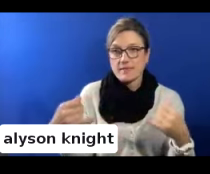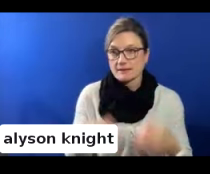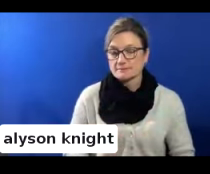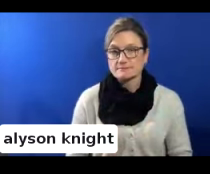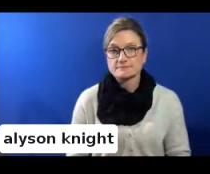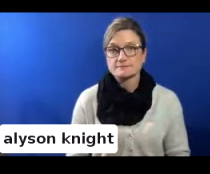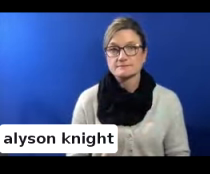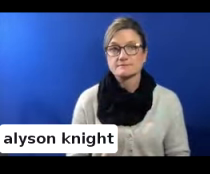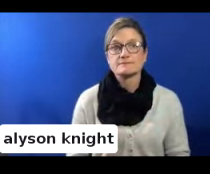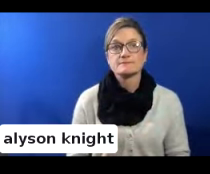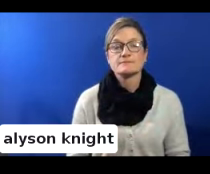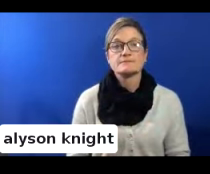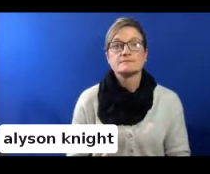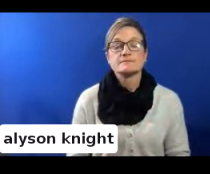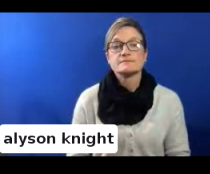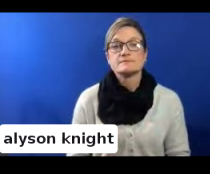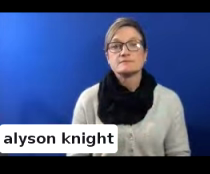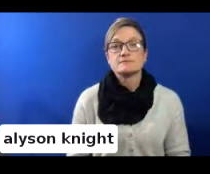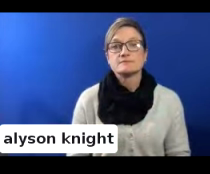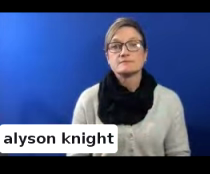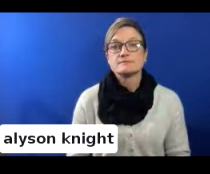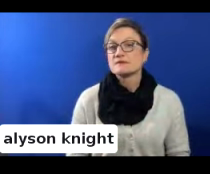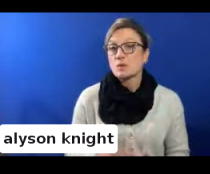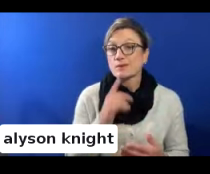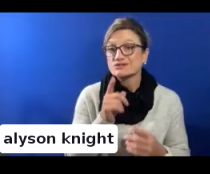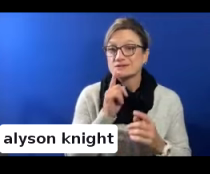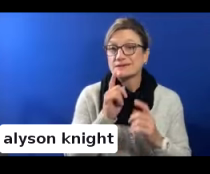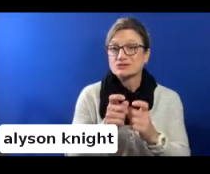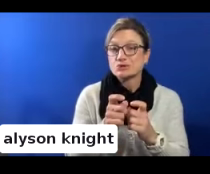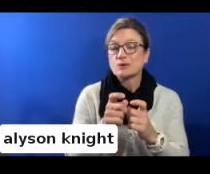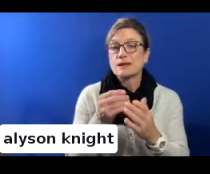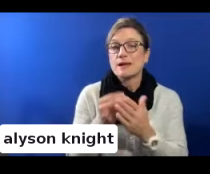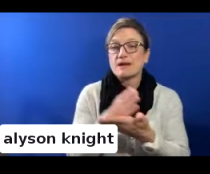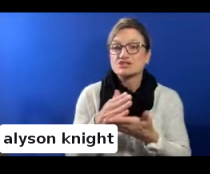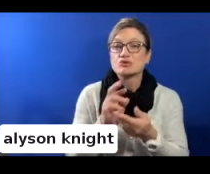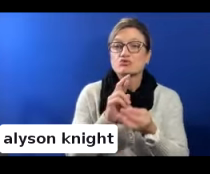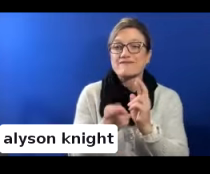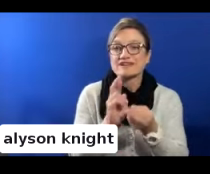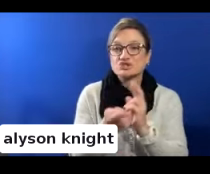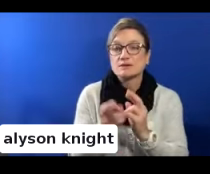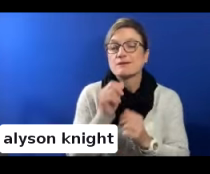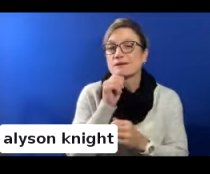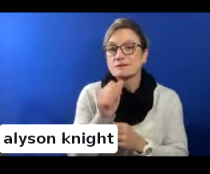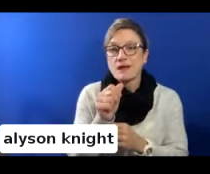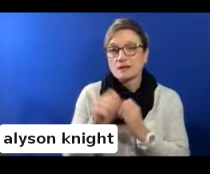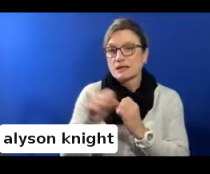In this case, we would only issue a budget revision and not an extension with it.